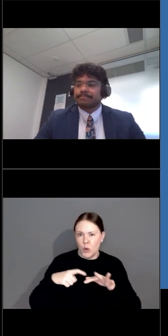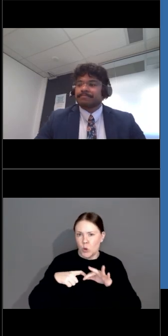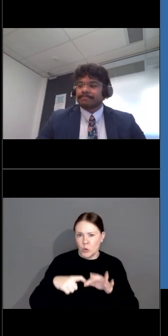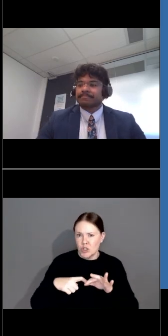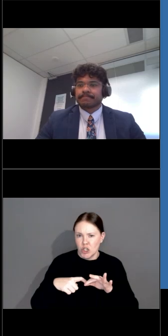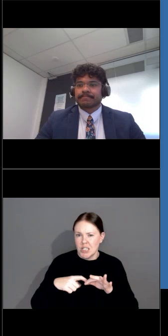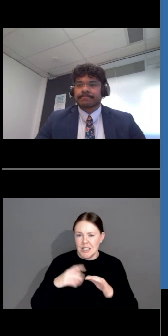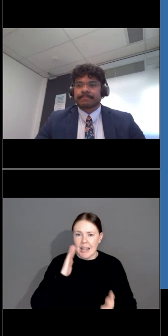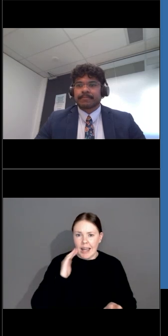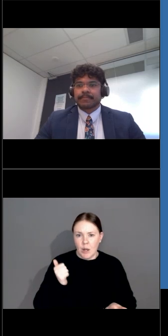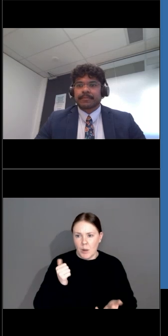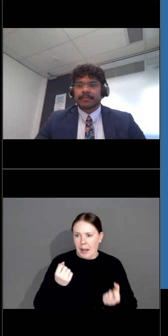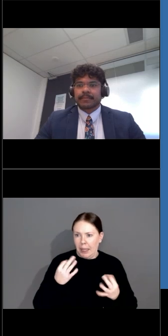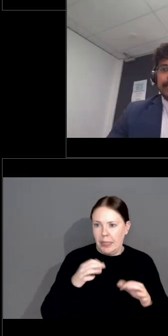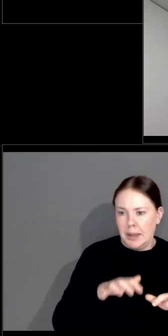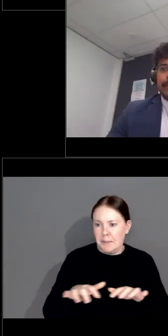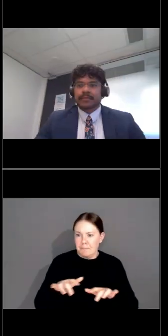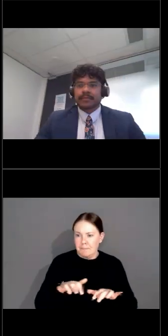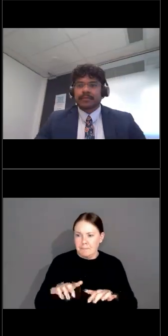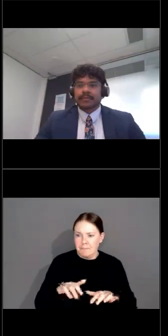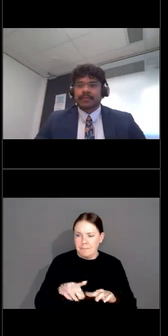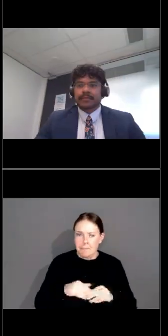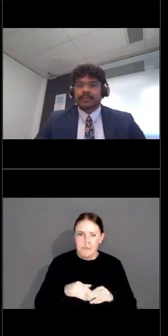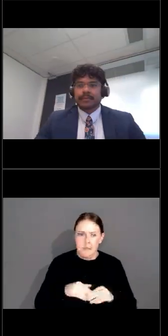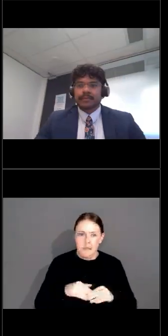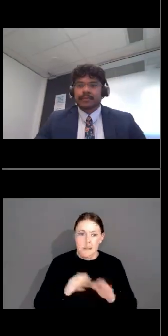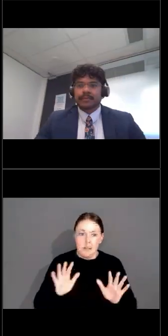nothing has come through once you finished and I'm I'm really happy with that because that means I've